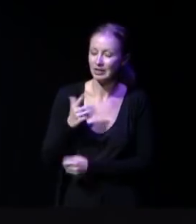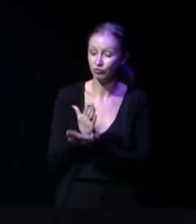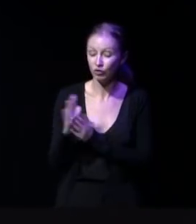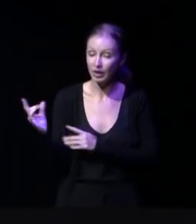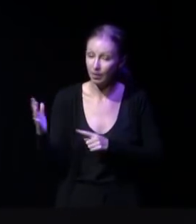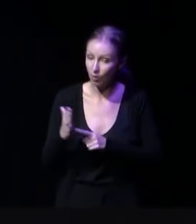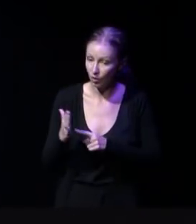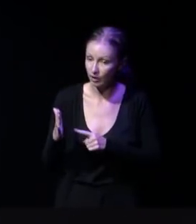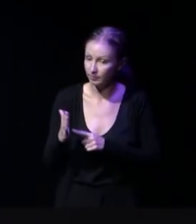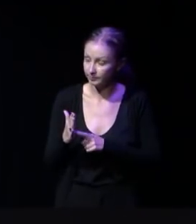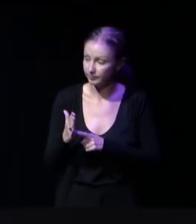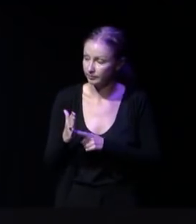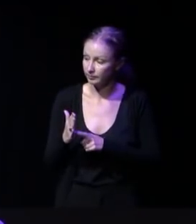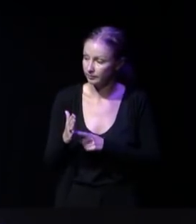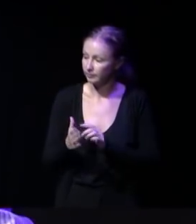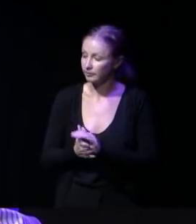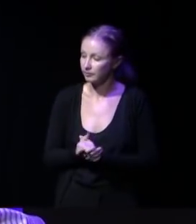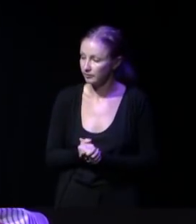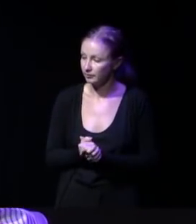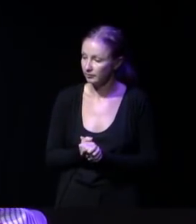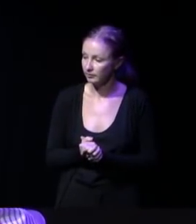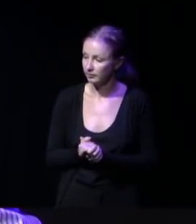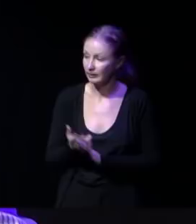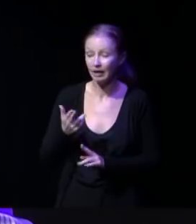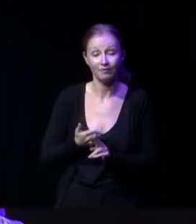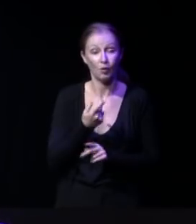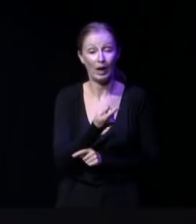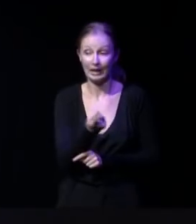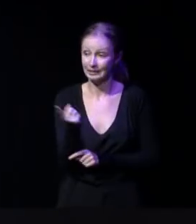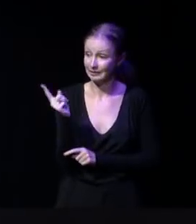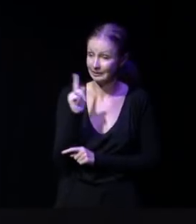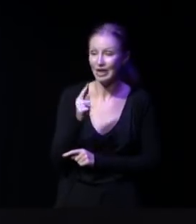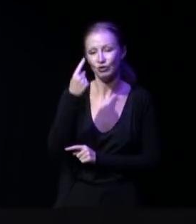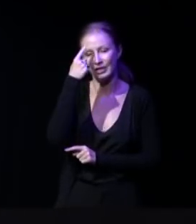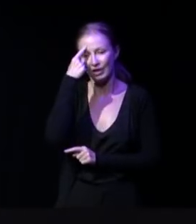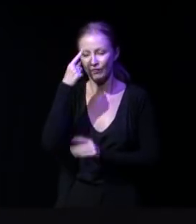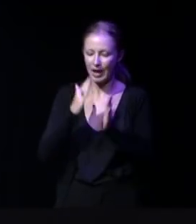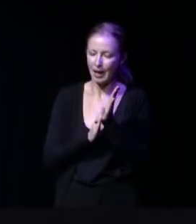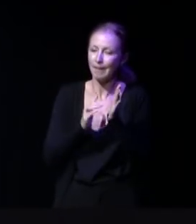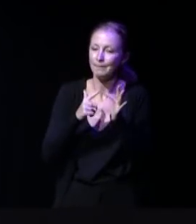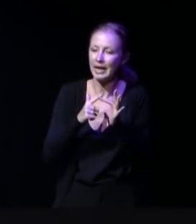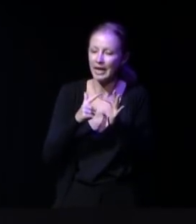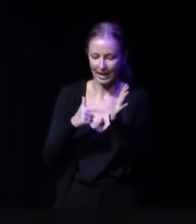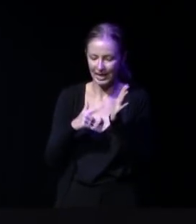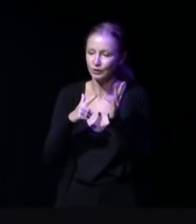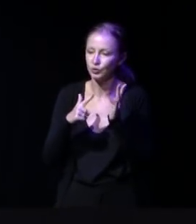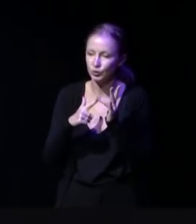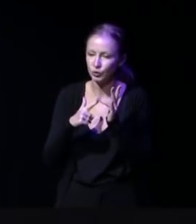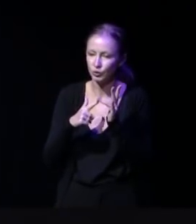for us to think about the "me too" moment as including men, right?